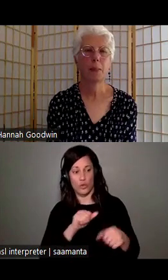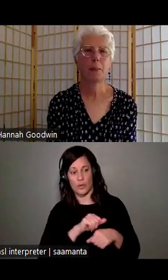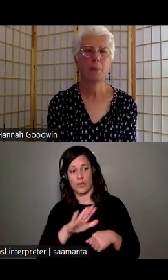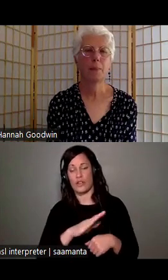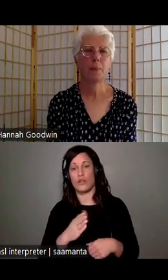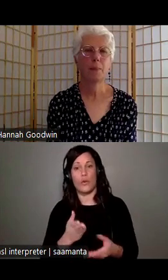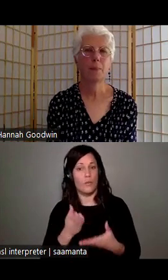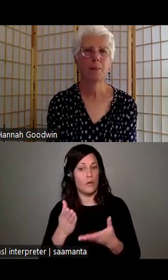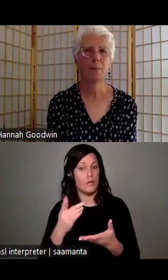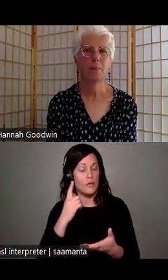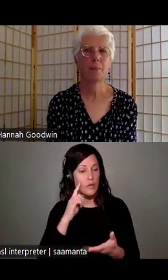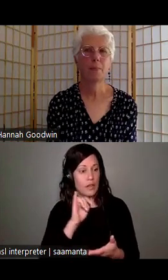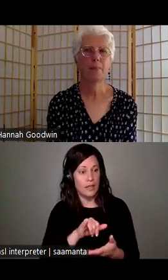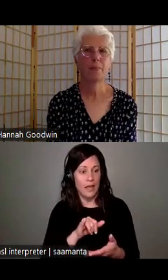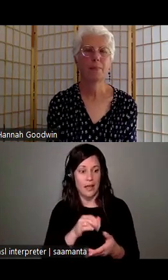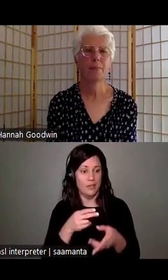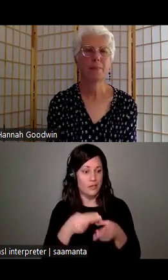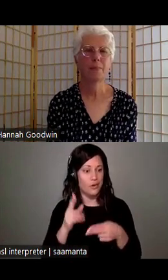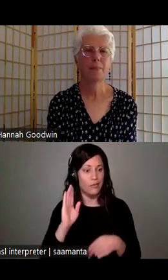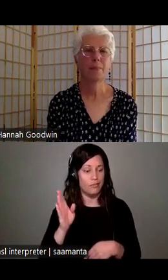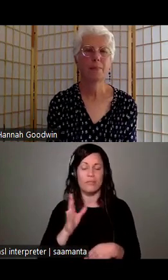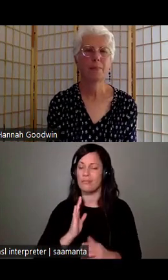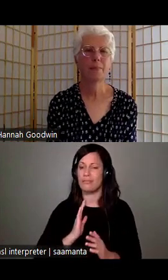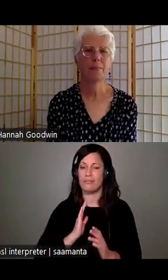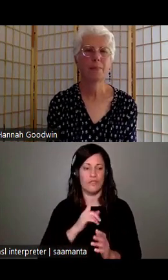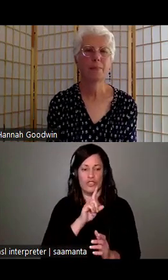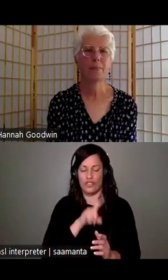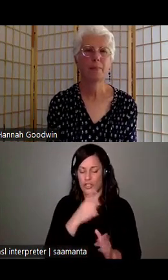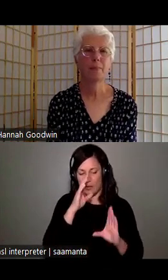for a lightning session, all you need to worry about is your 15 minutes.